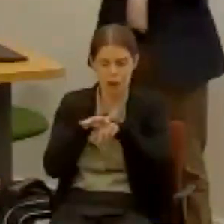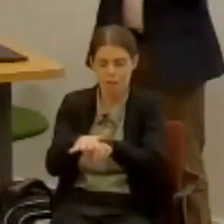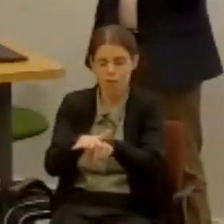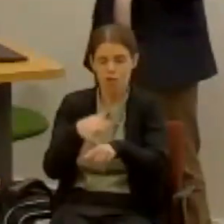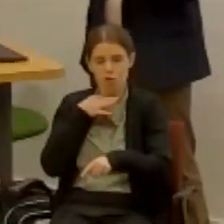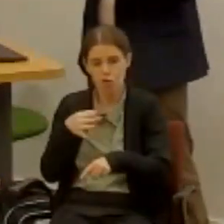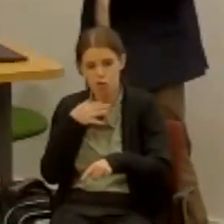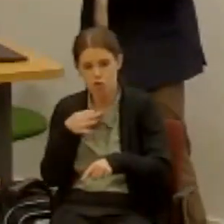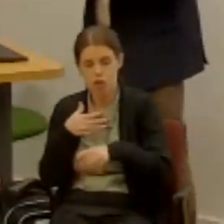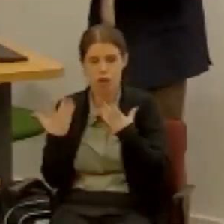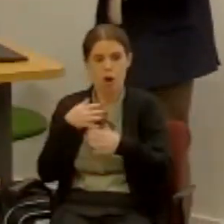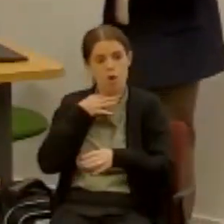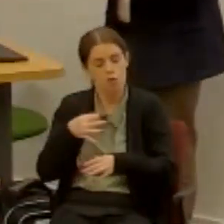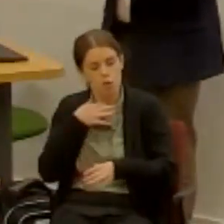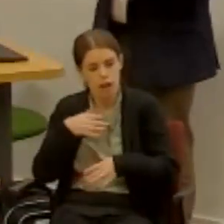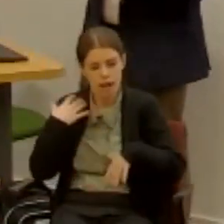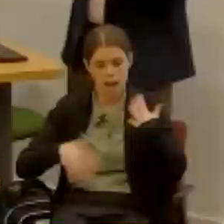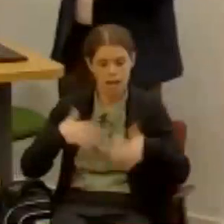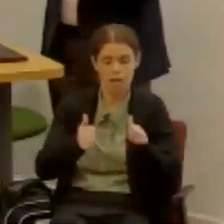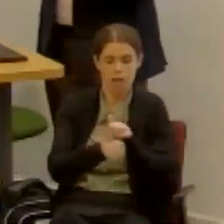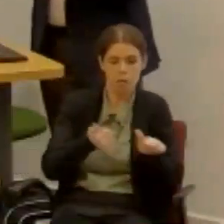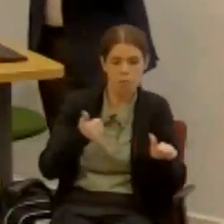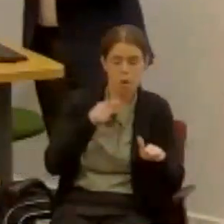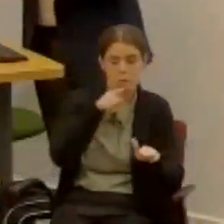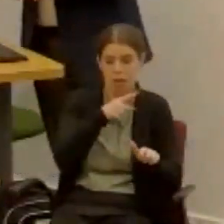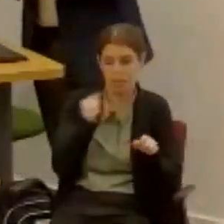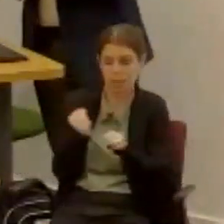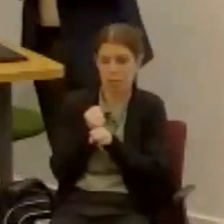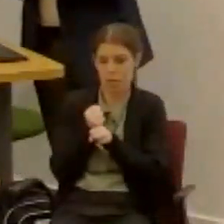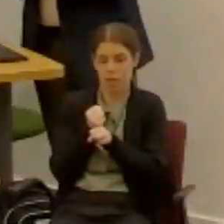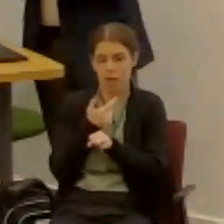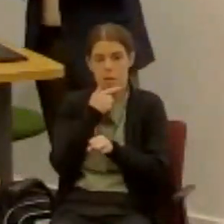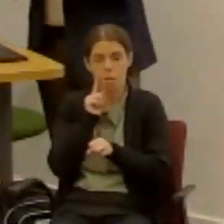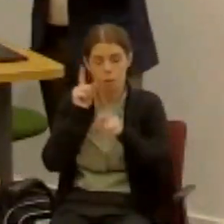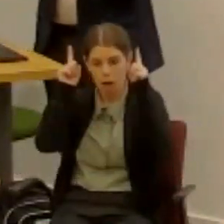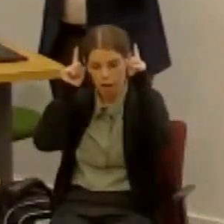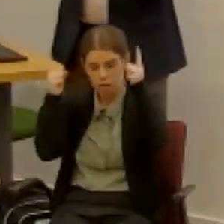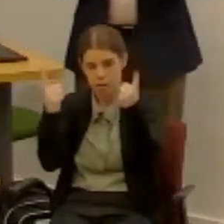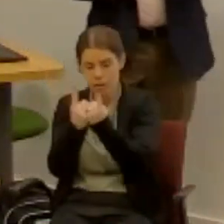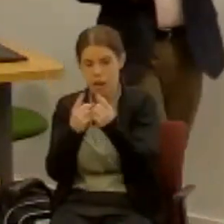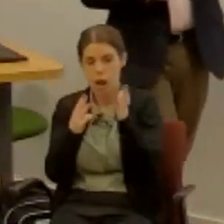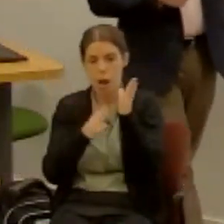or the risk of injury that each sport. But this has been done by colleagues in Universal Michigan.